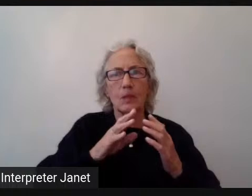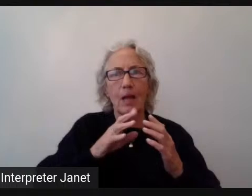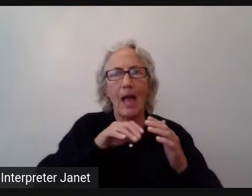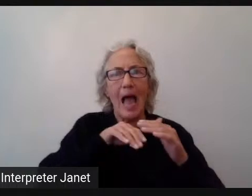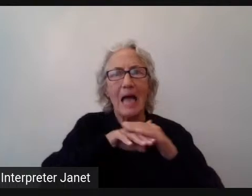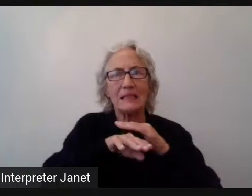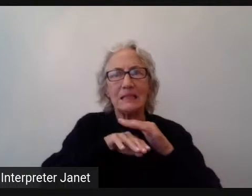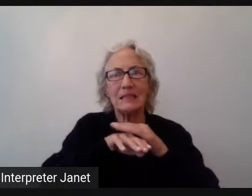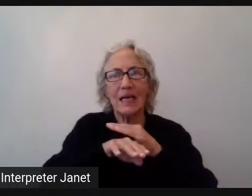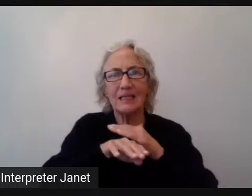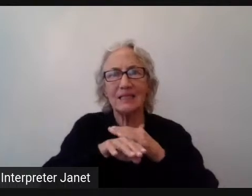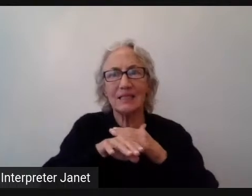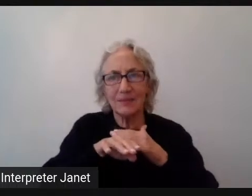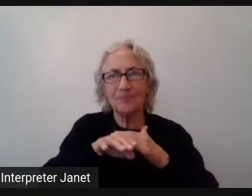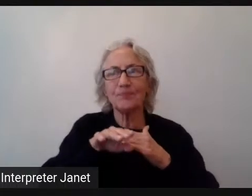There are some